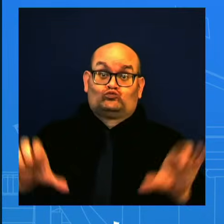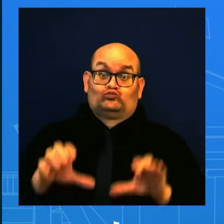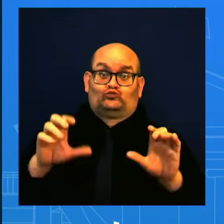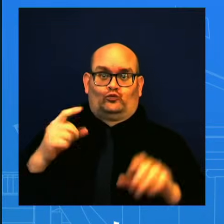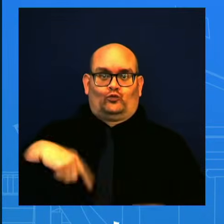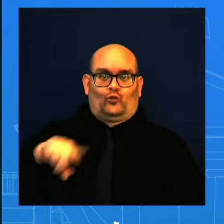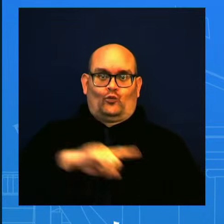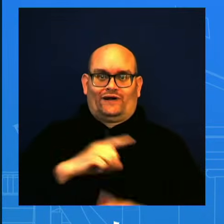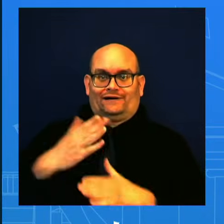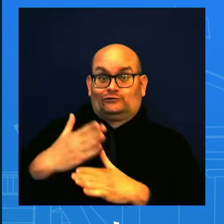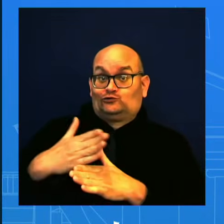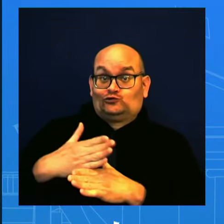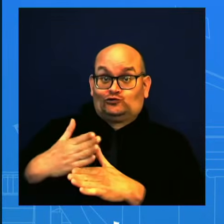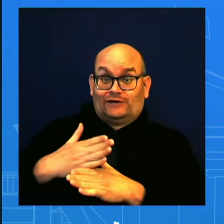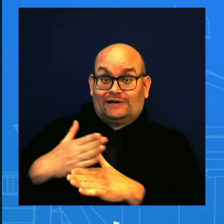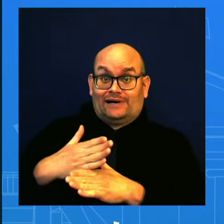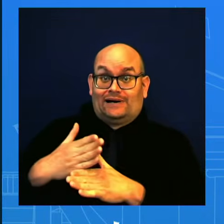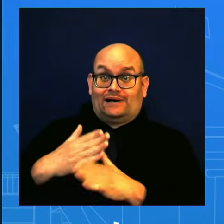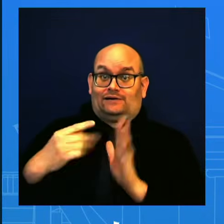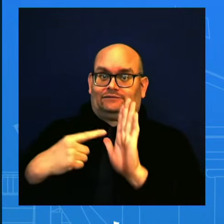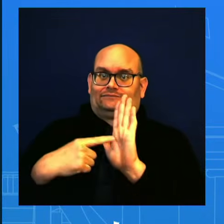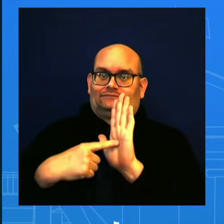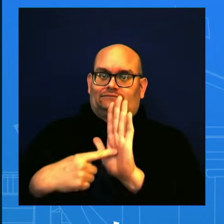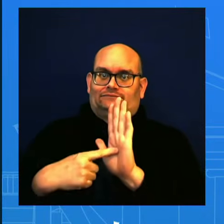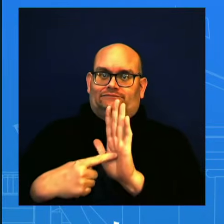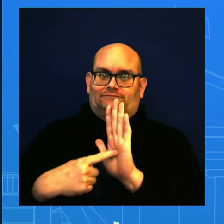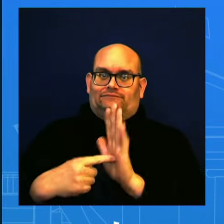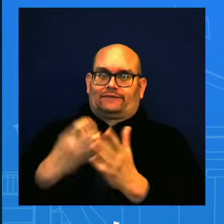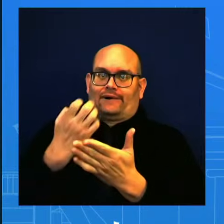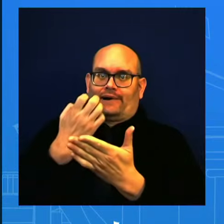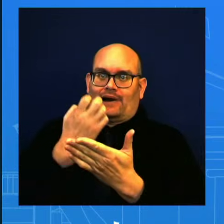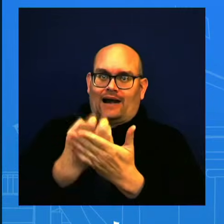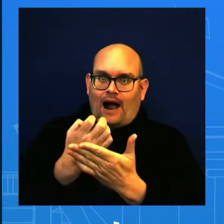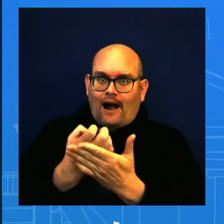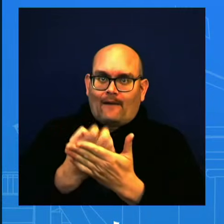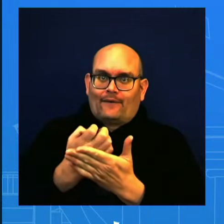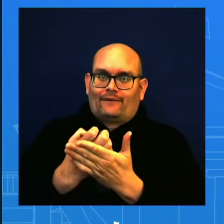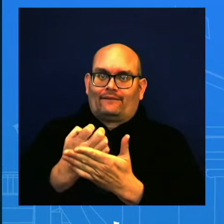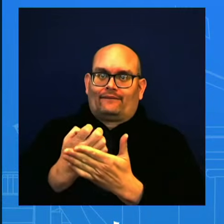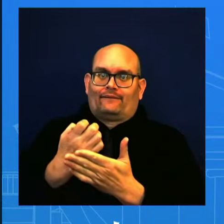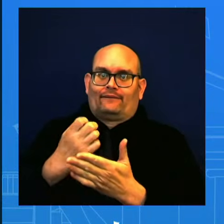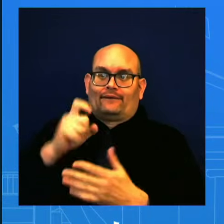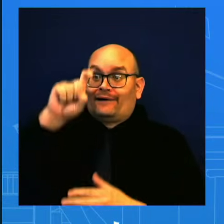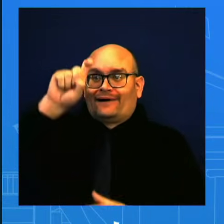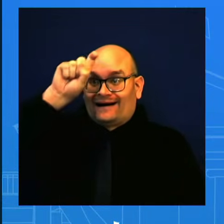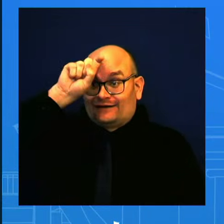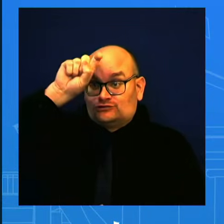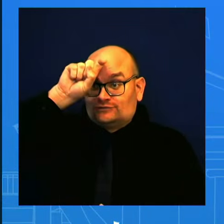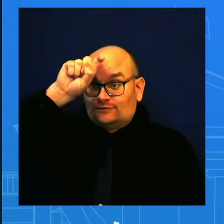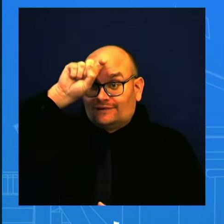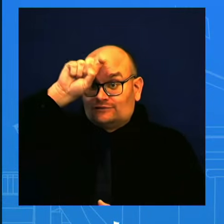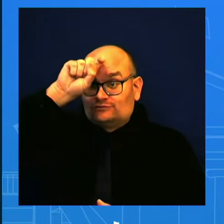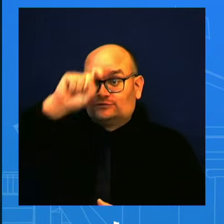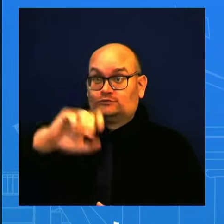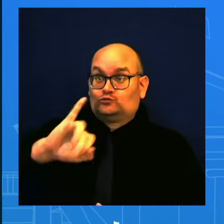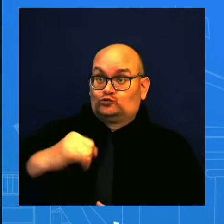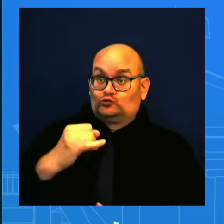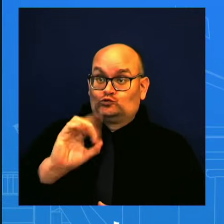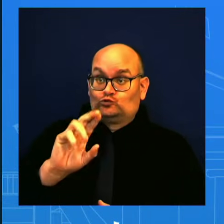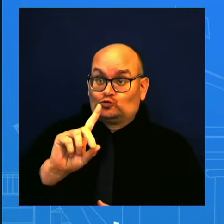But we have said many times that we have been tracking Iranian threats against former politicians. We've been very clear about that.